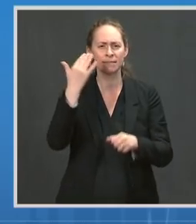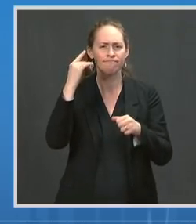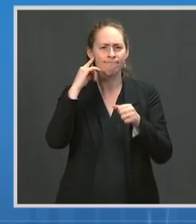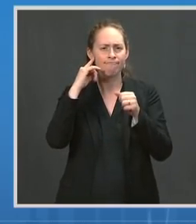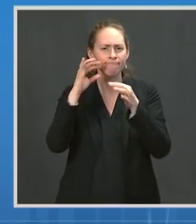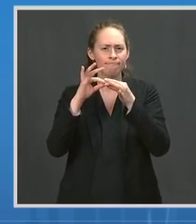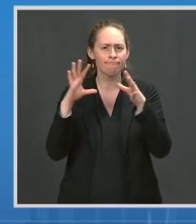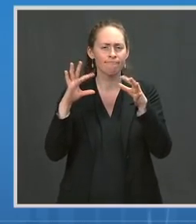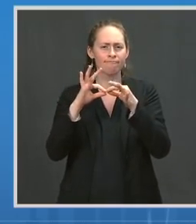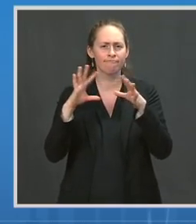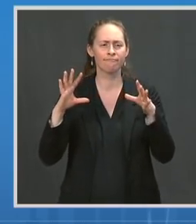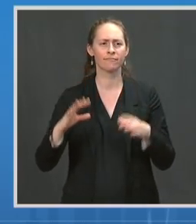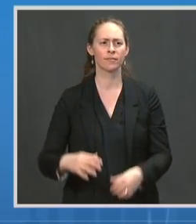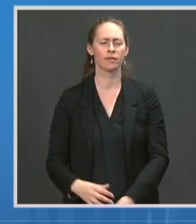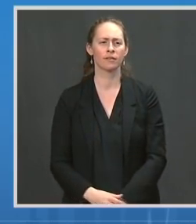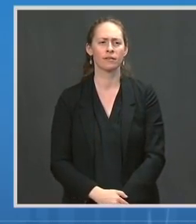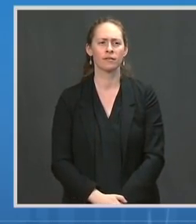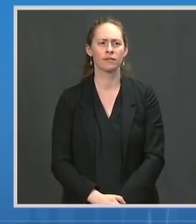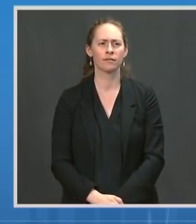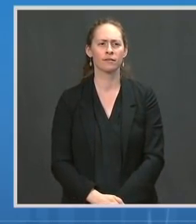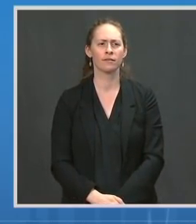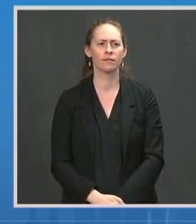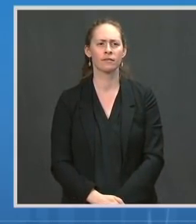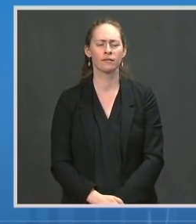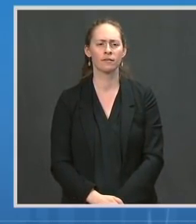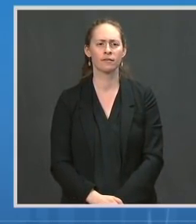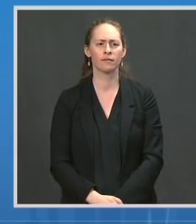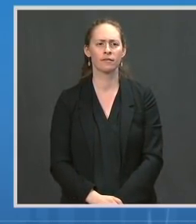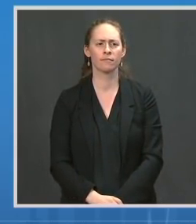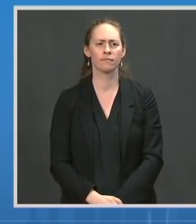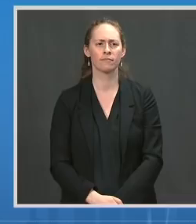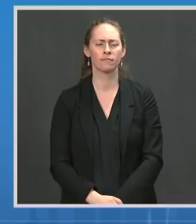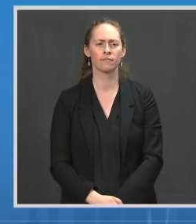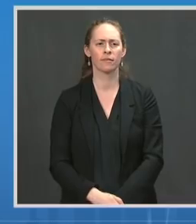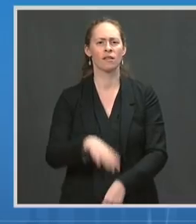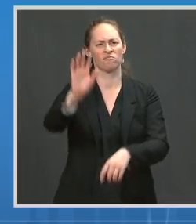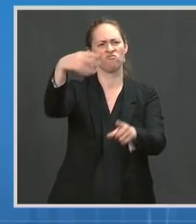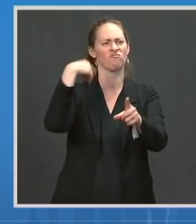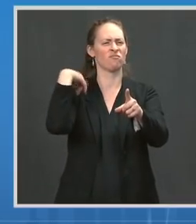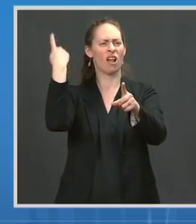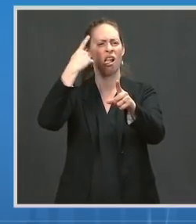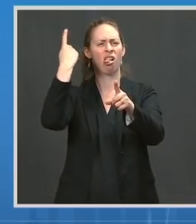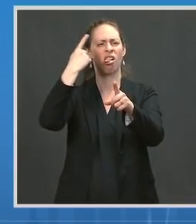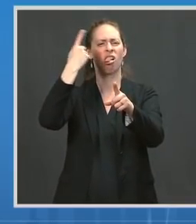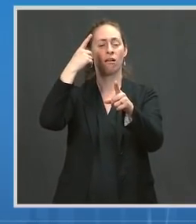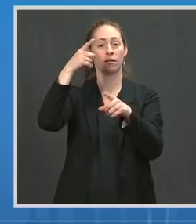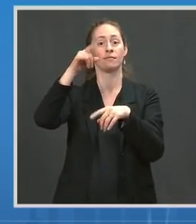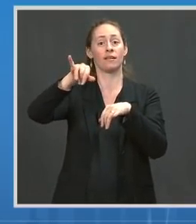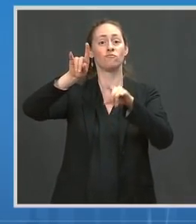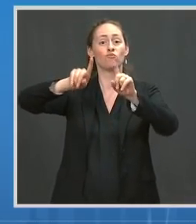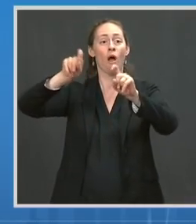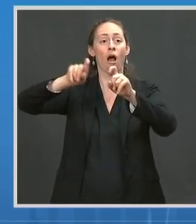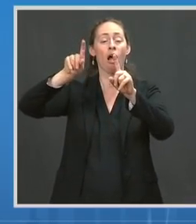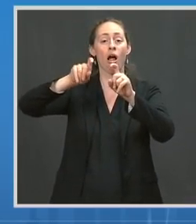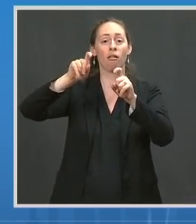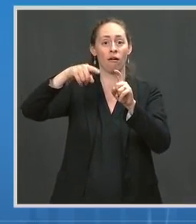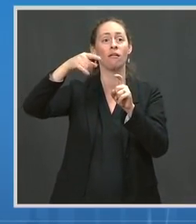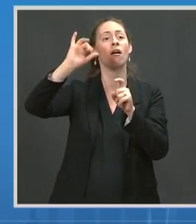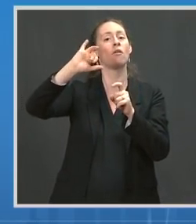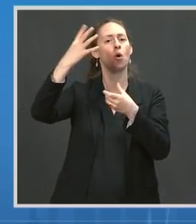And did the trial include a booster shot so people know what to expect, medically, if they have to get one?